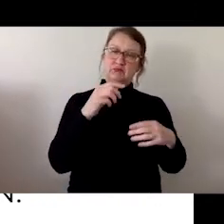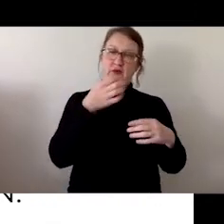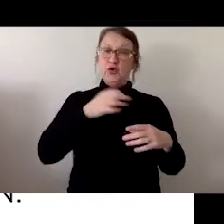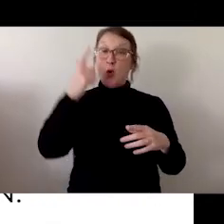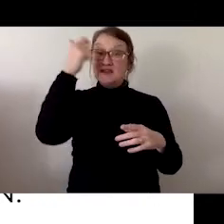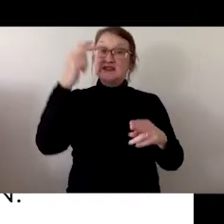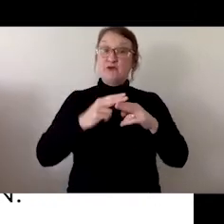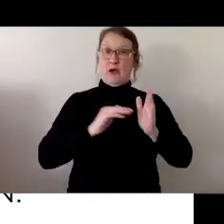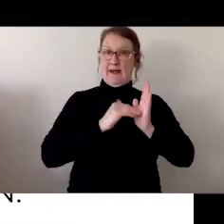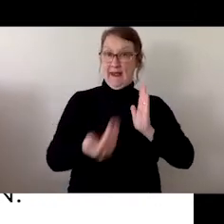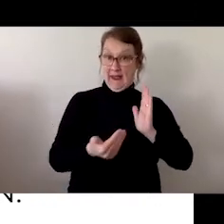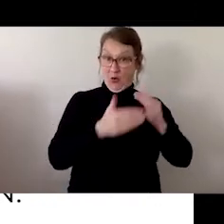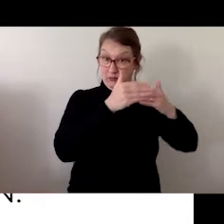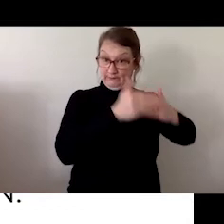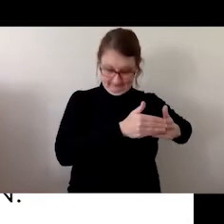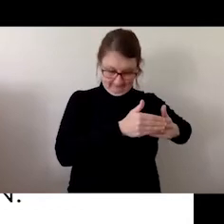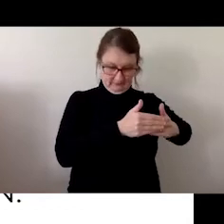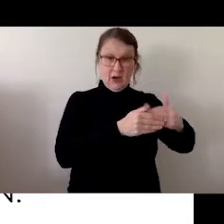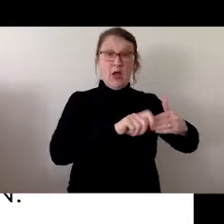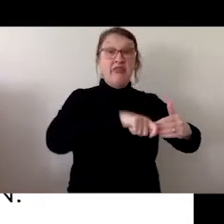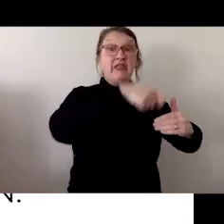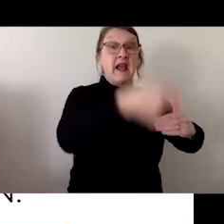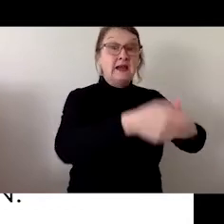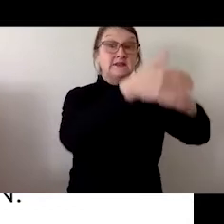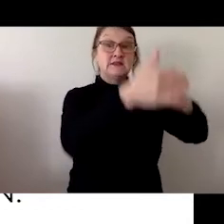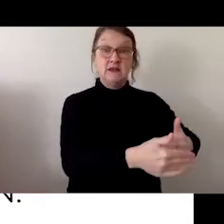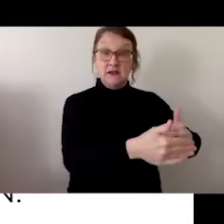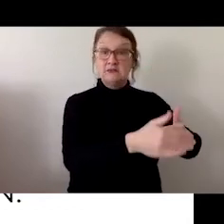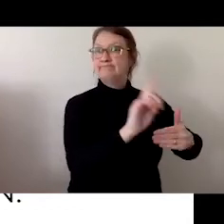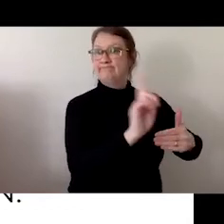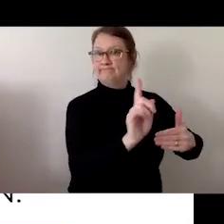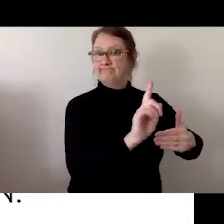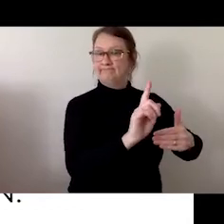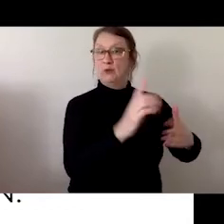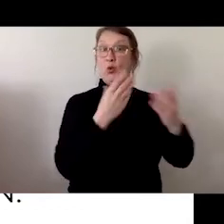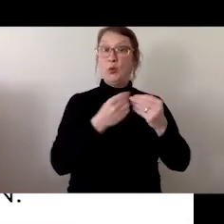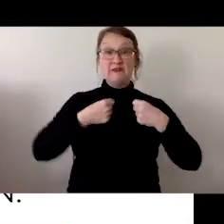I've moved on to a slide which talks about the next. When we think about strategic thinking, you're obviously thinking,